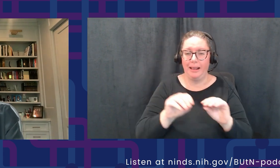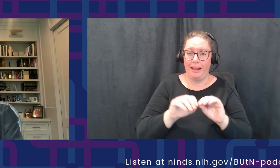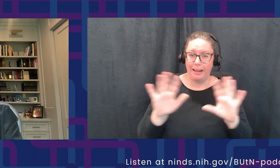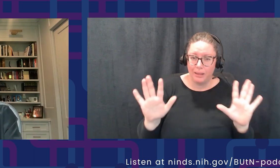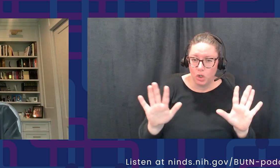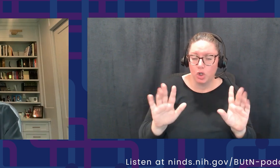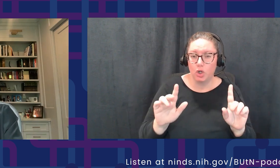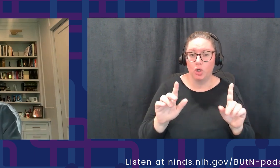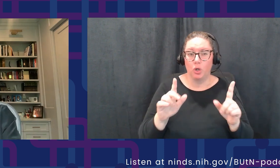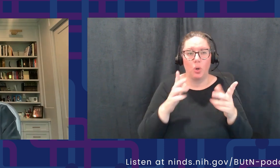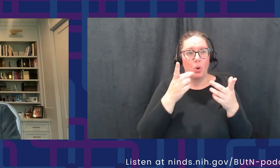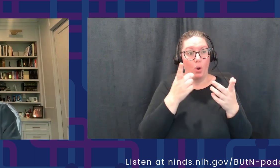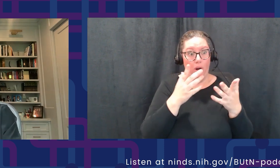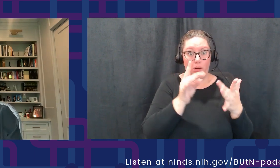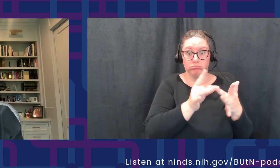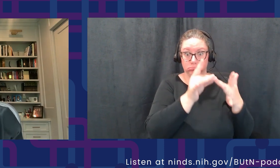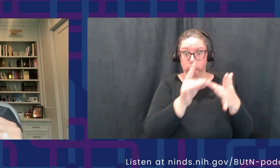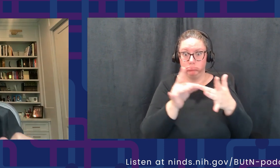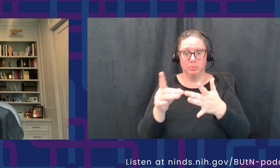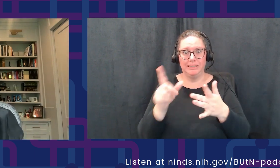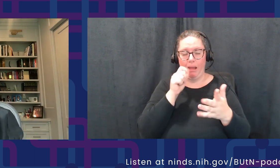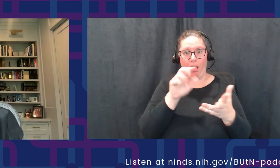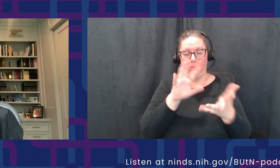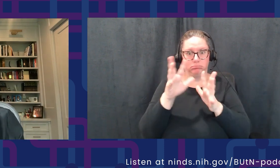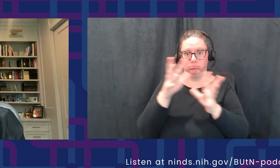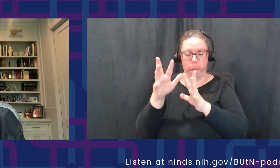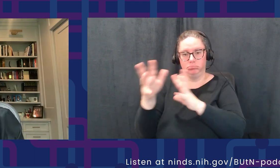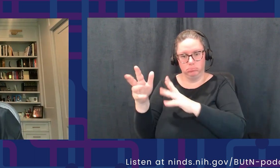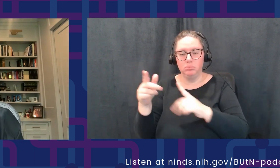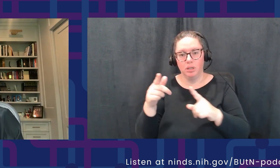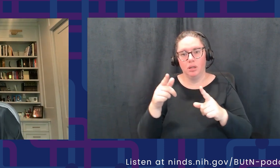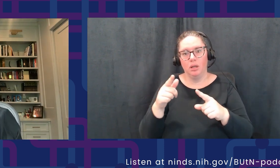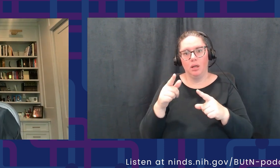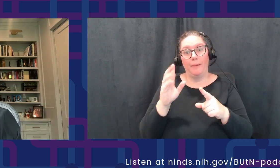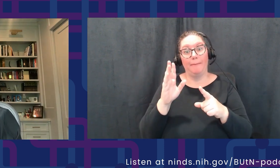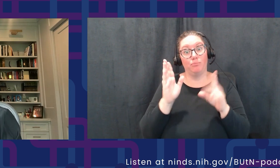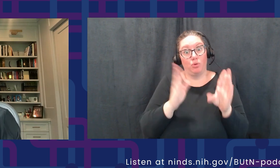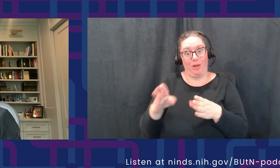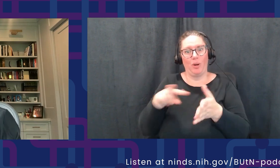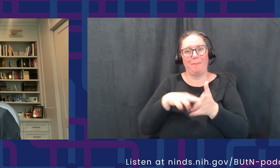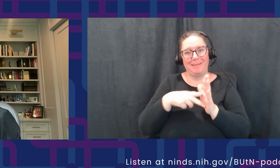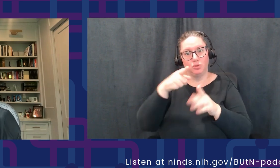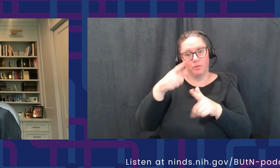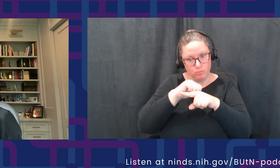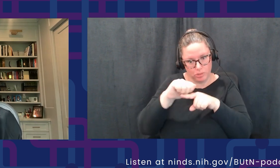Does one point lead to the others? Not jolting. And being prepared means you have rehearsed it.